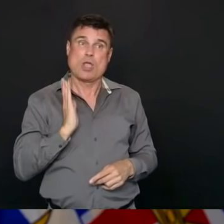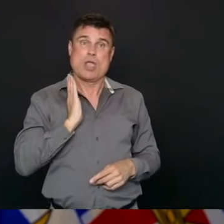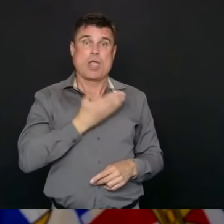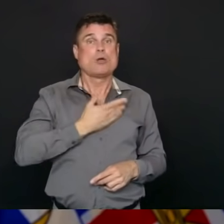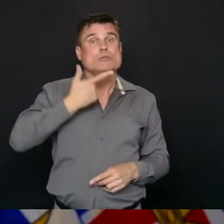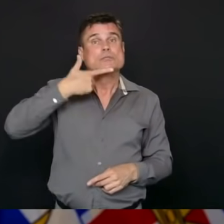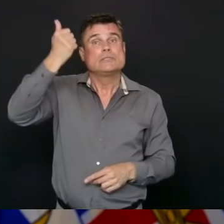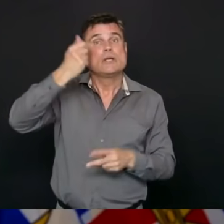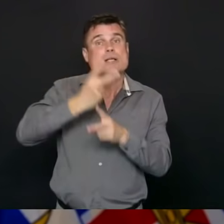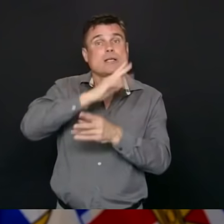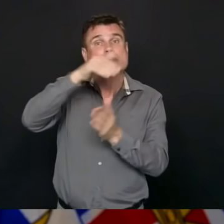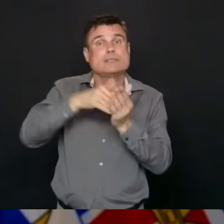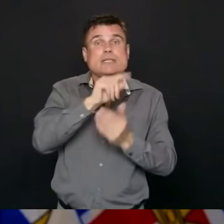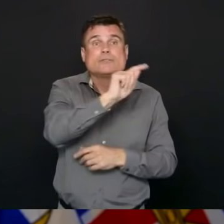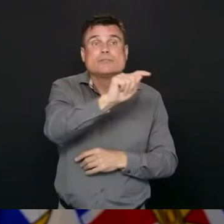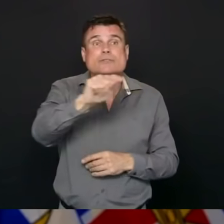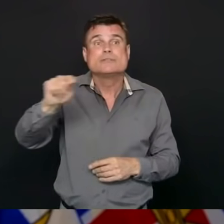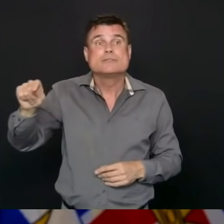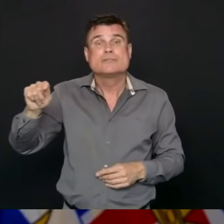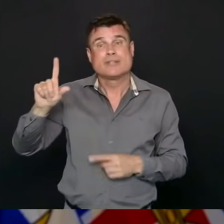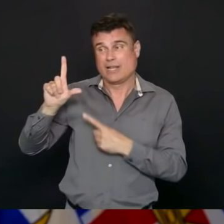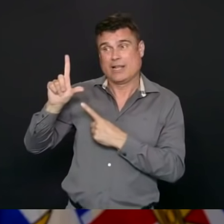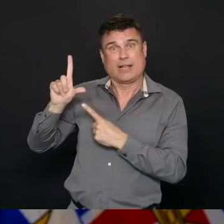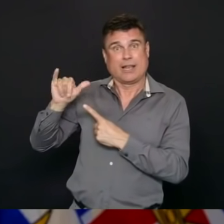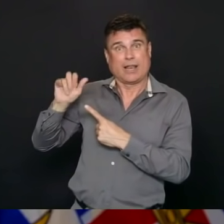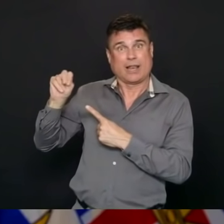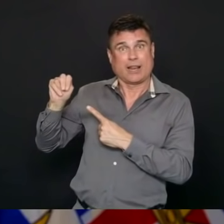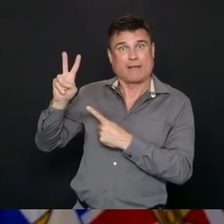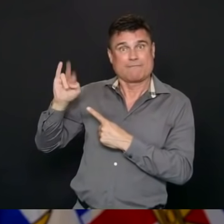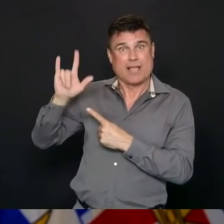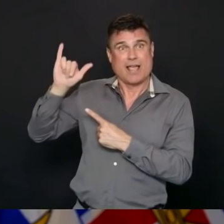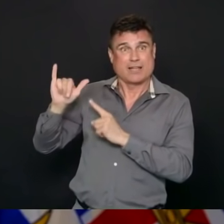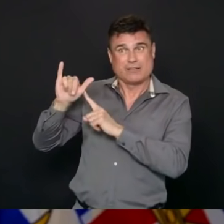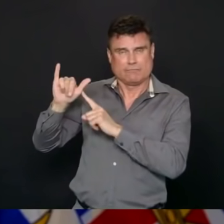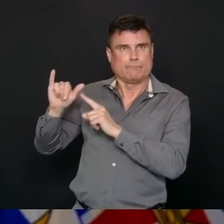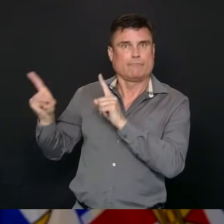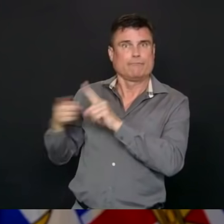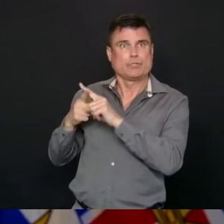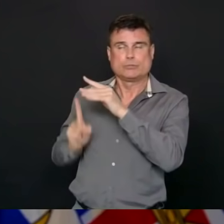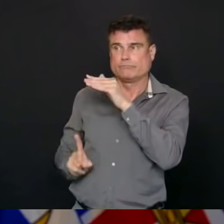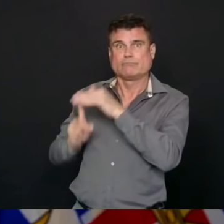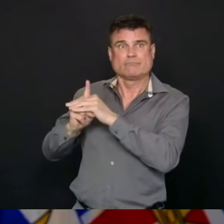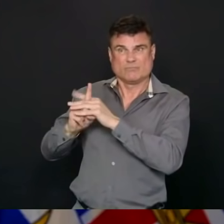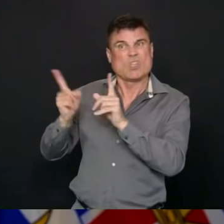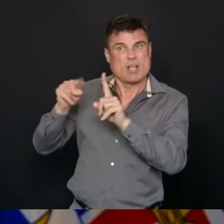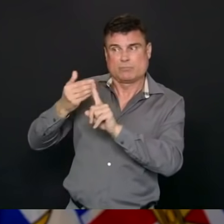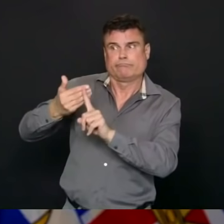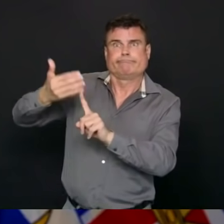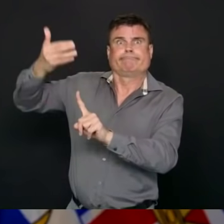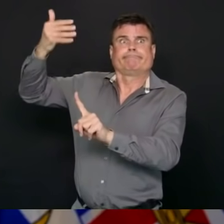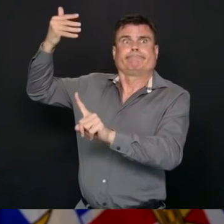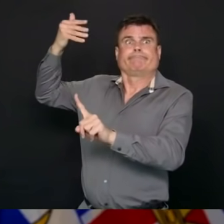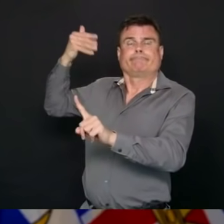In the Lynn Valley care facility, I'm so glad the